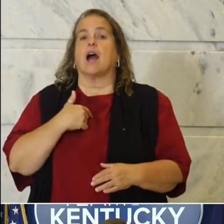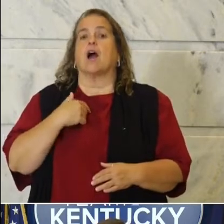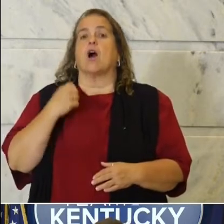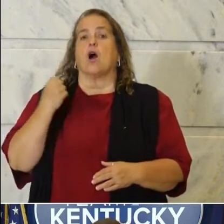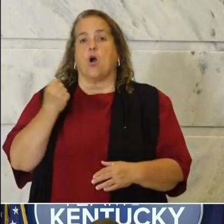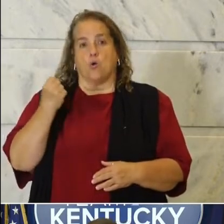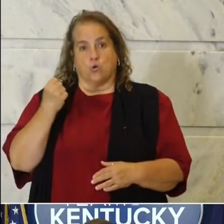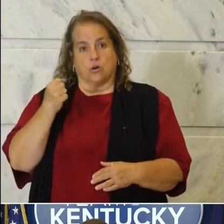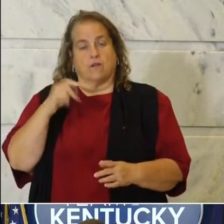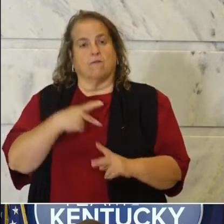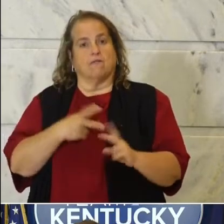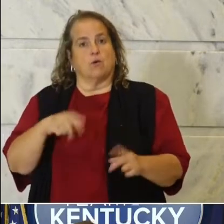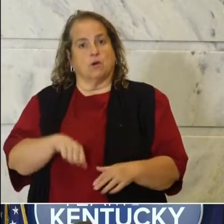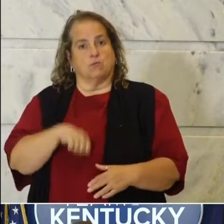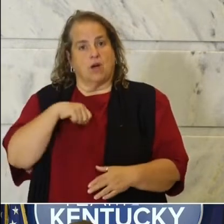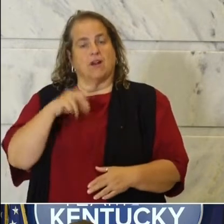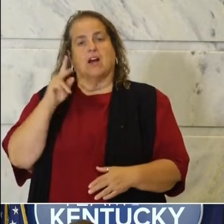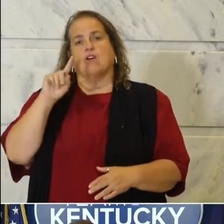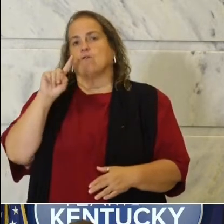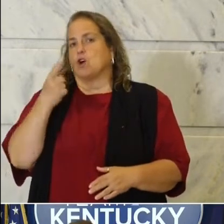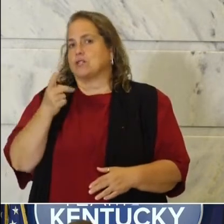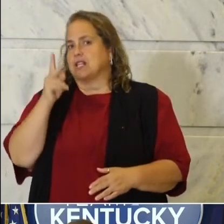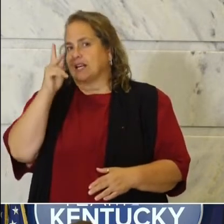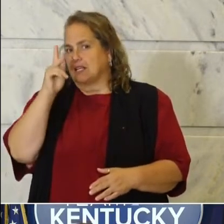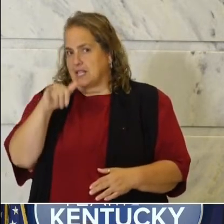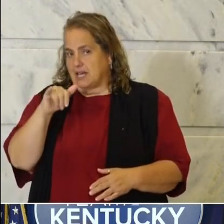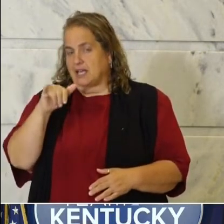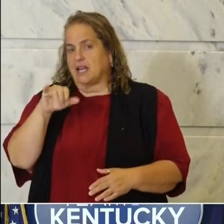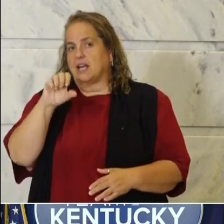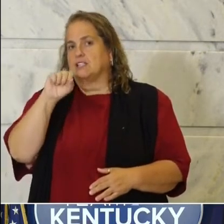first Kentucky governor scholar to ever serve as Kentucky's governor. It's a